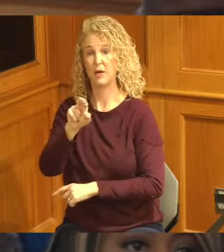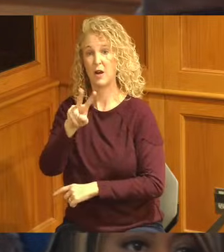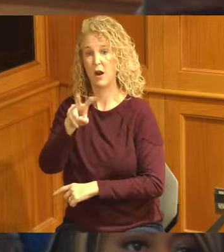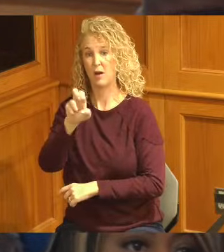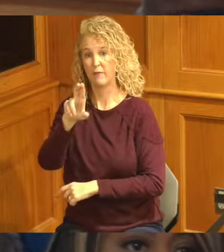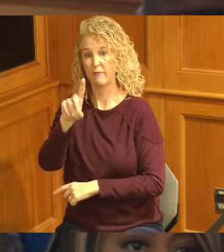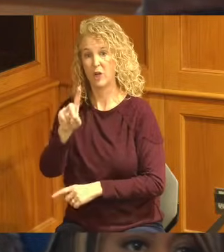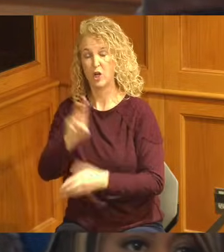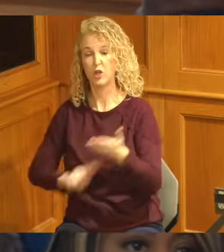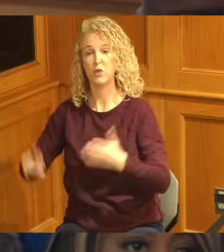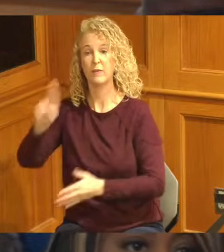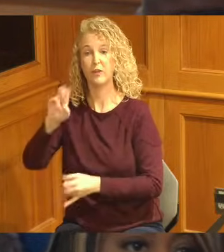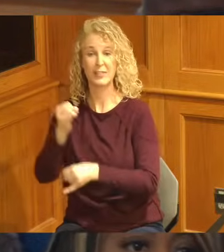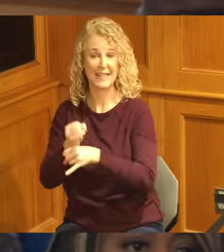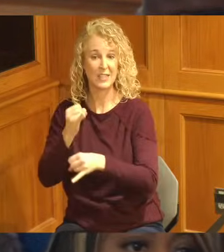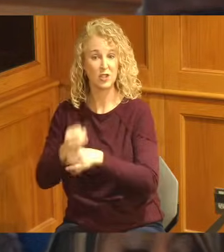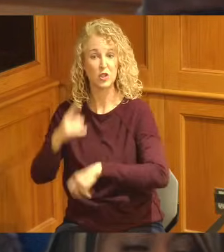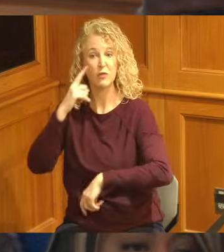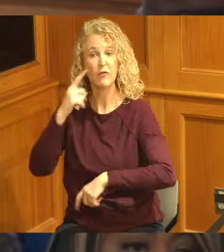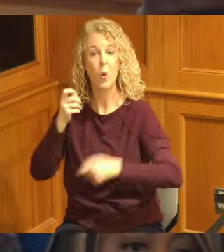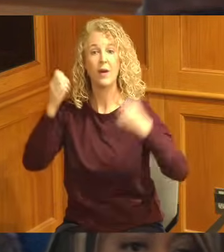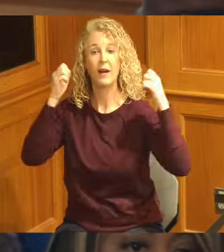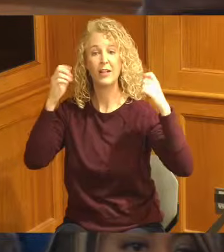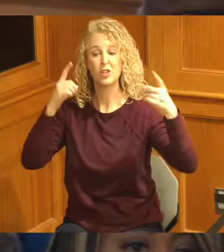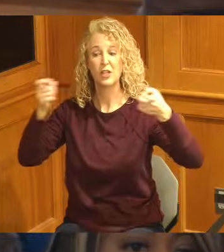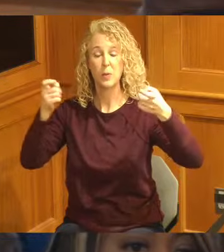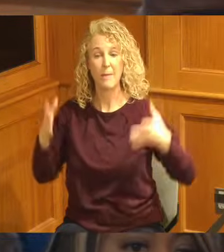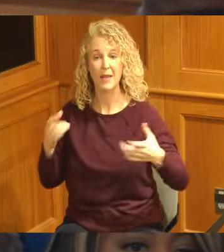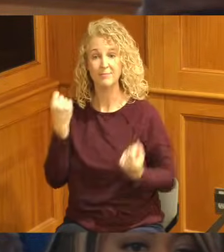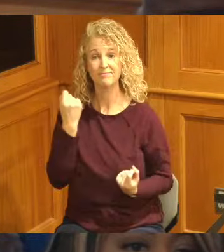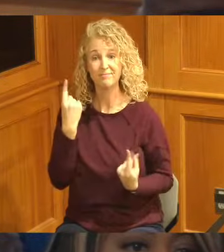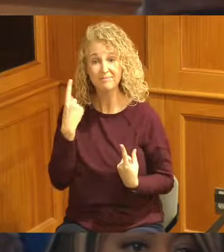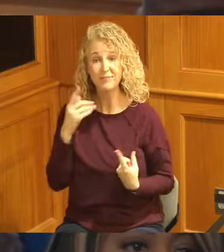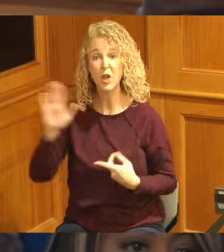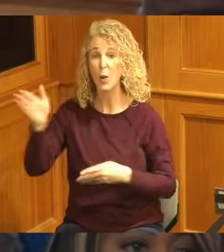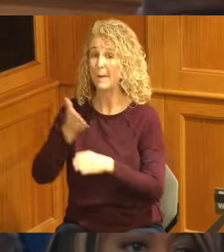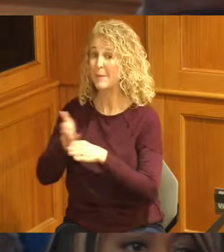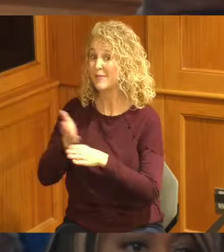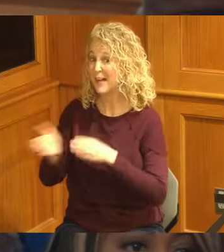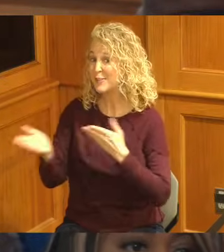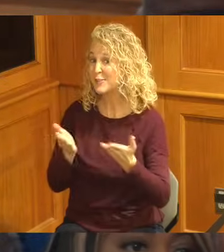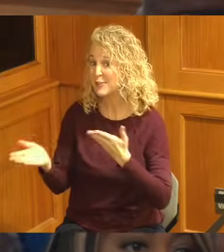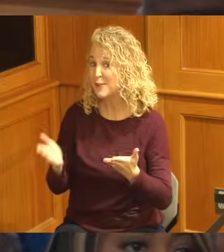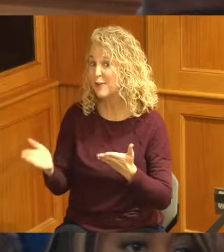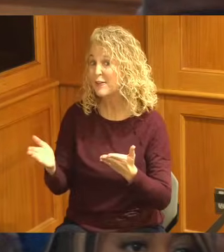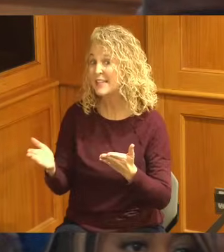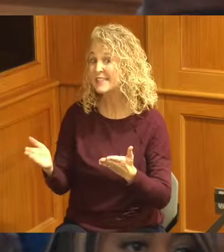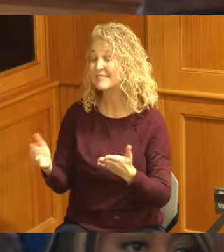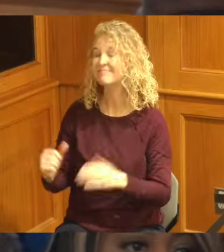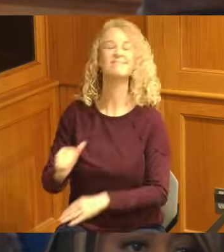Institute for Educational Management. And whereas her professional service extends beyond higher